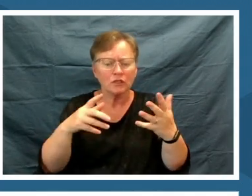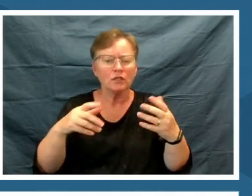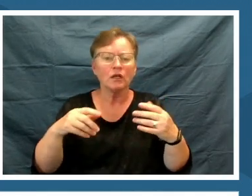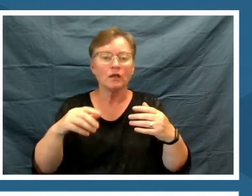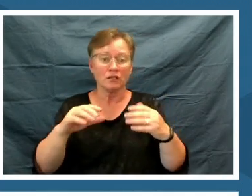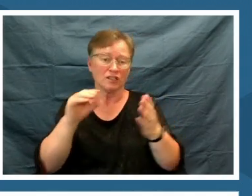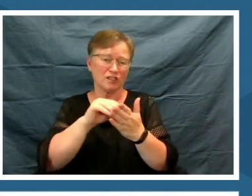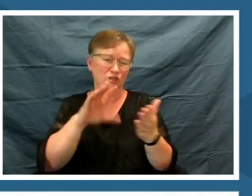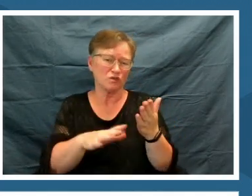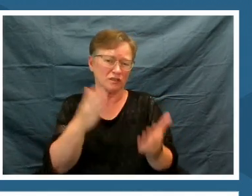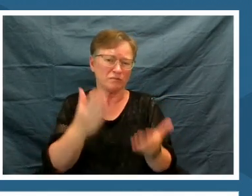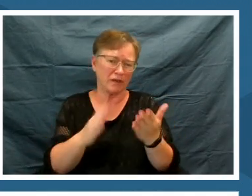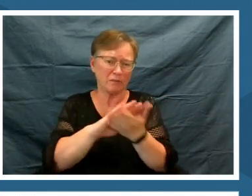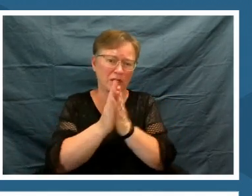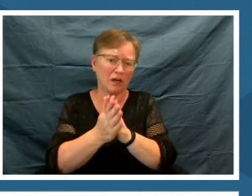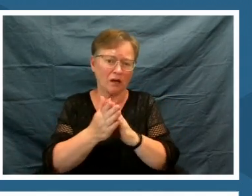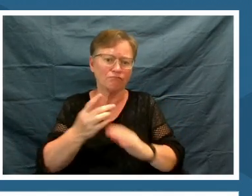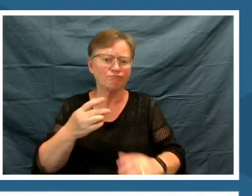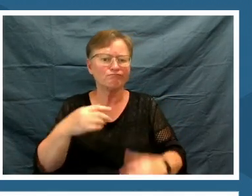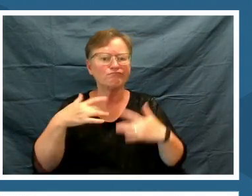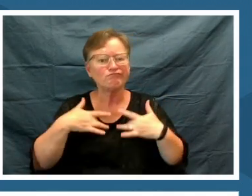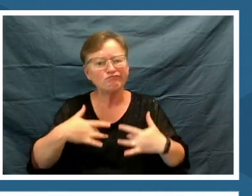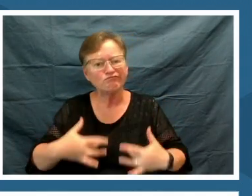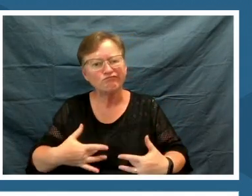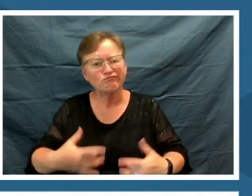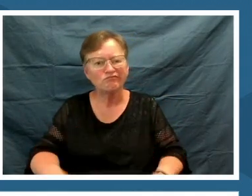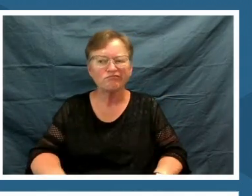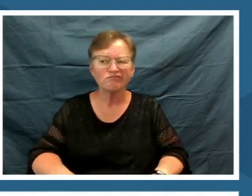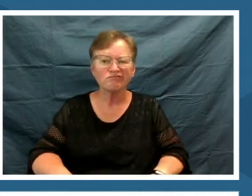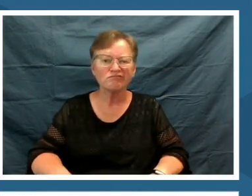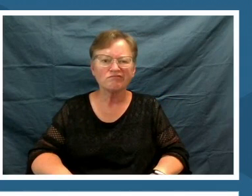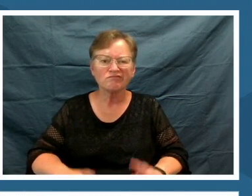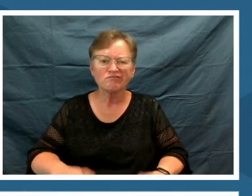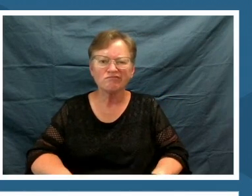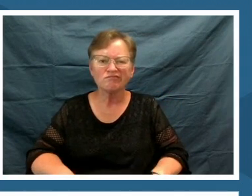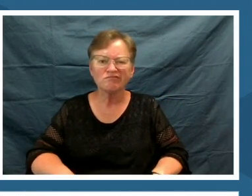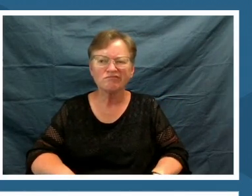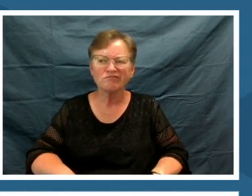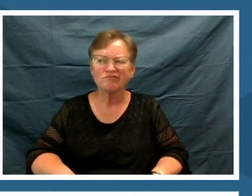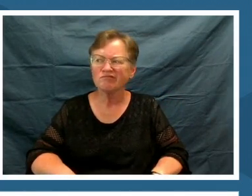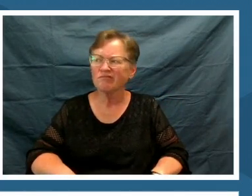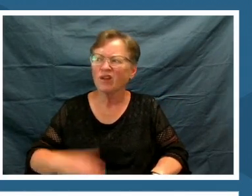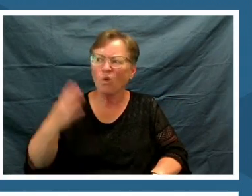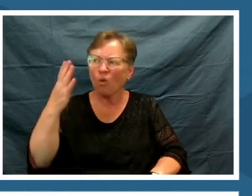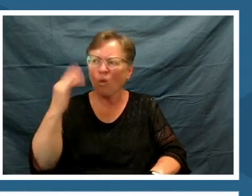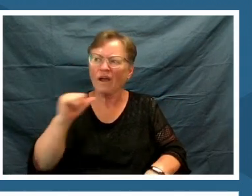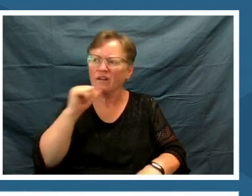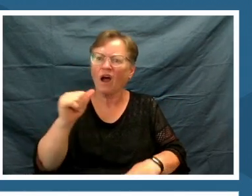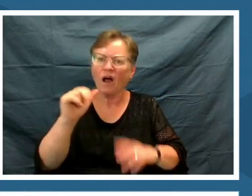with some of these issues and they might say gosh why haven't adults in my life already solved these problems why is